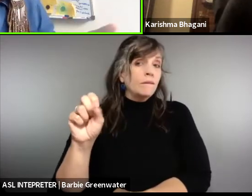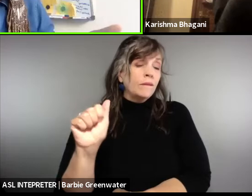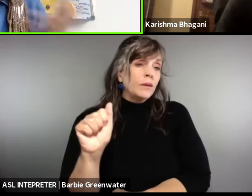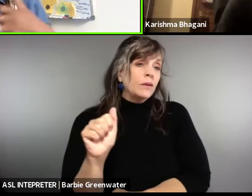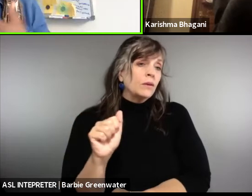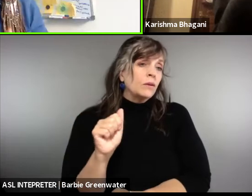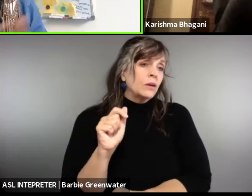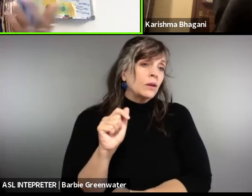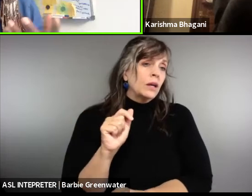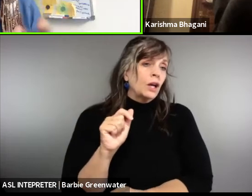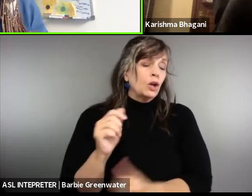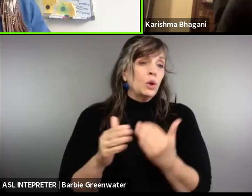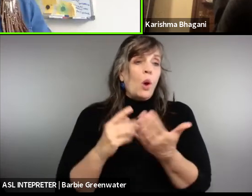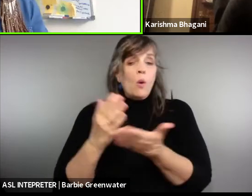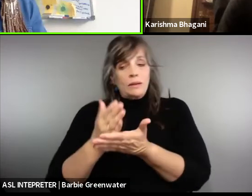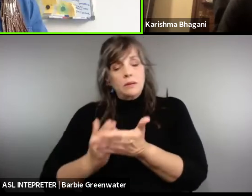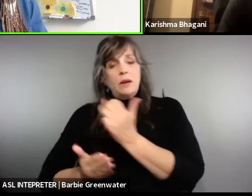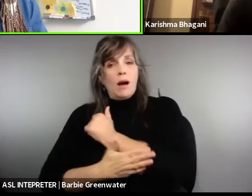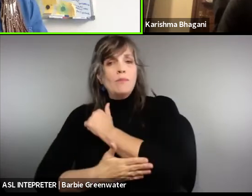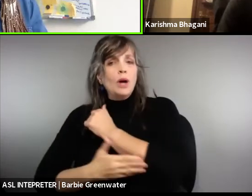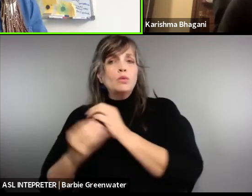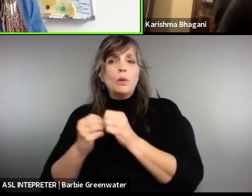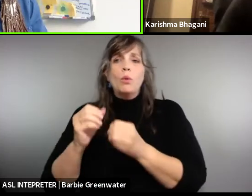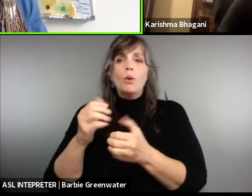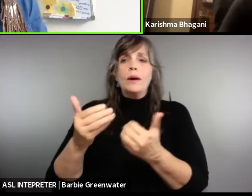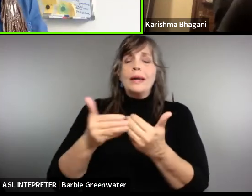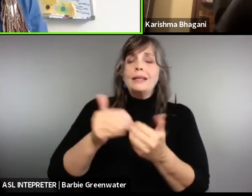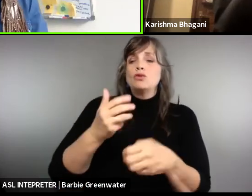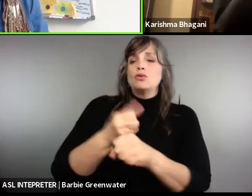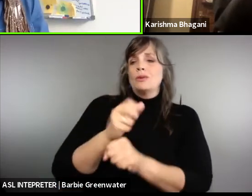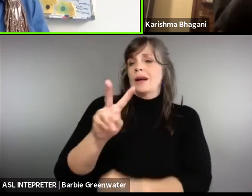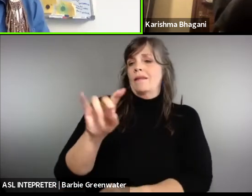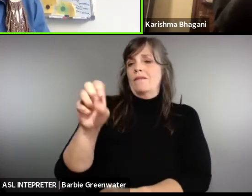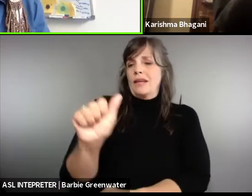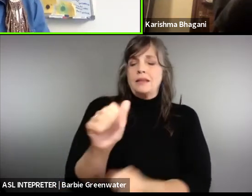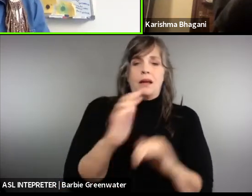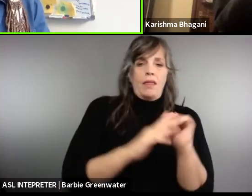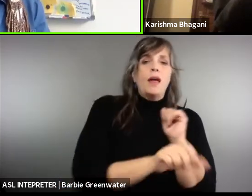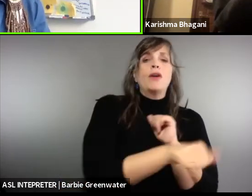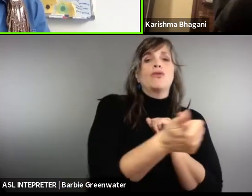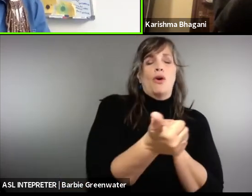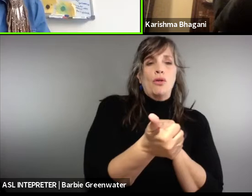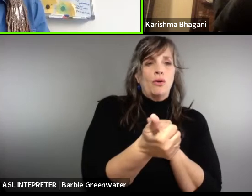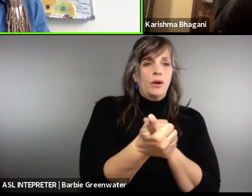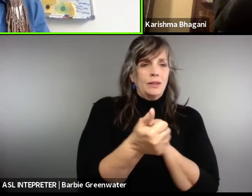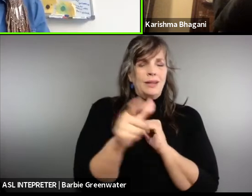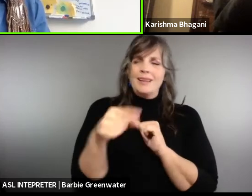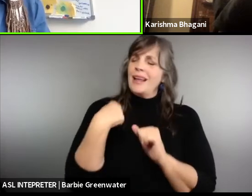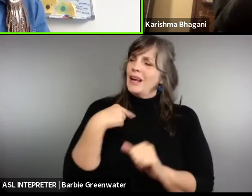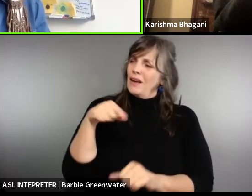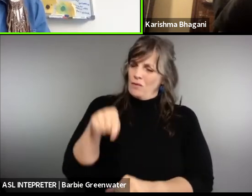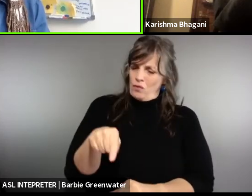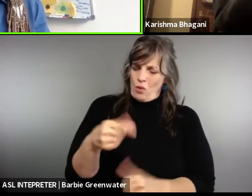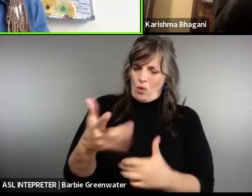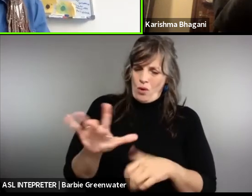to get visas than others. And I thought, well if we do on the continent, wouldn't it makes sense that most Africans